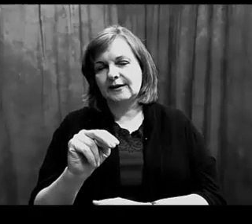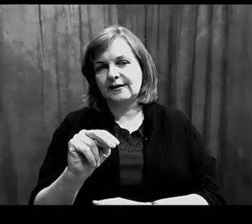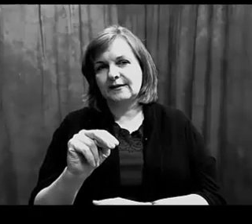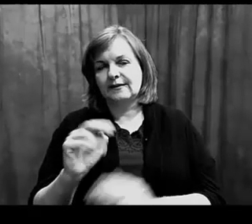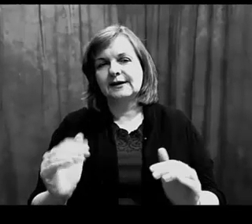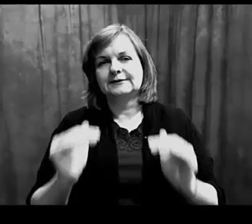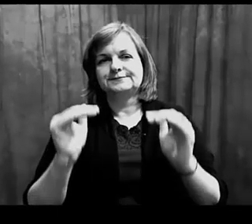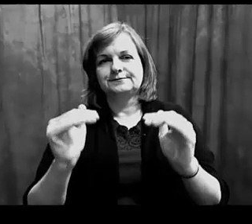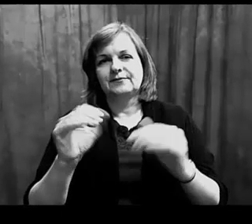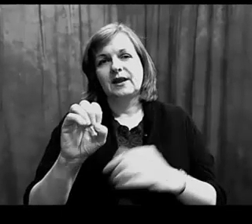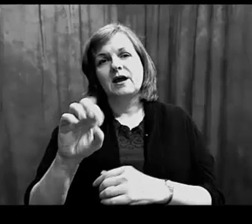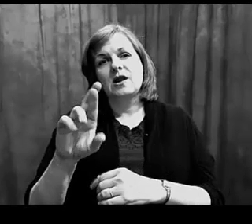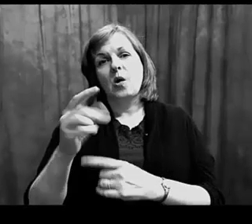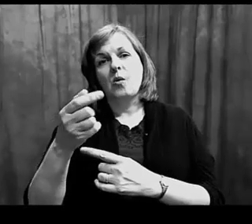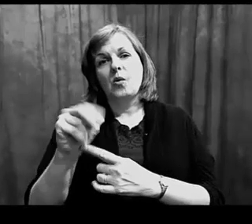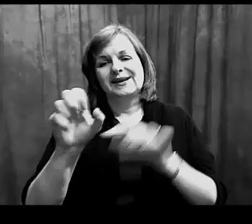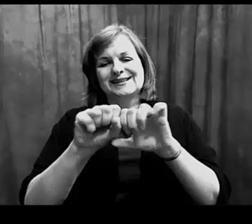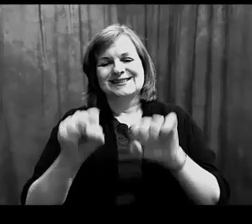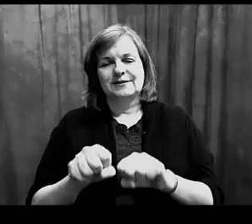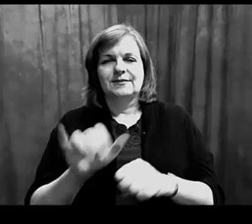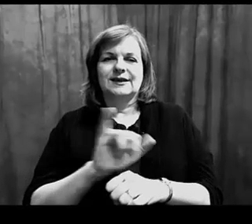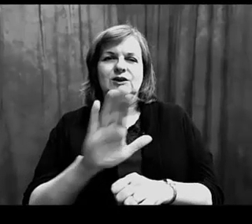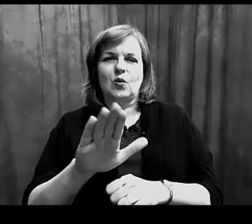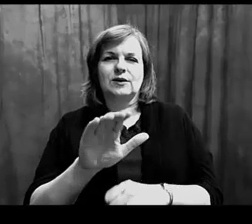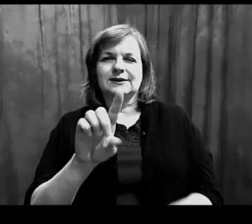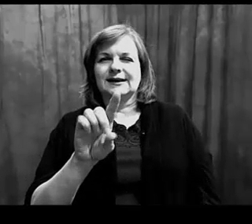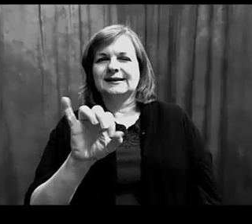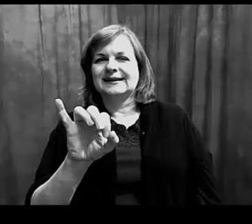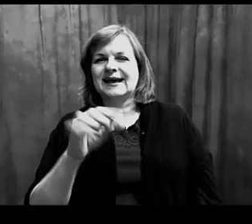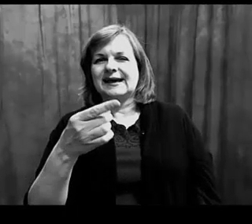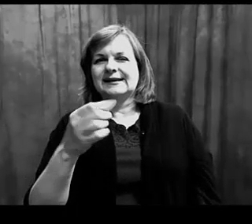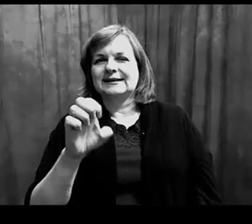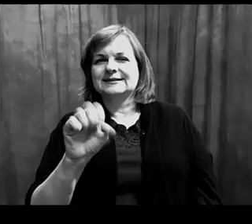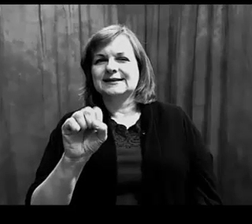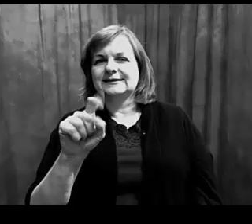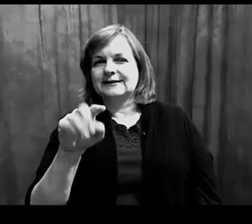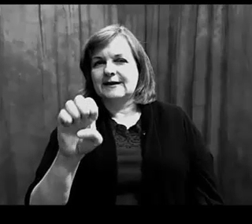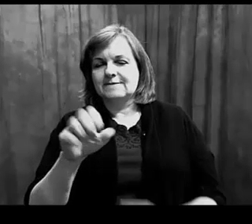build your heart we're going to make that up of nervous tissue and muscle tissue